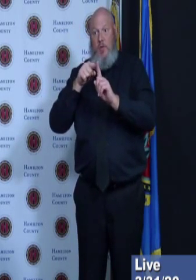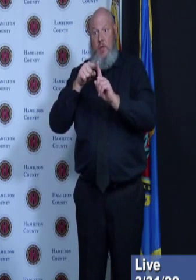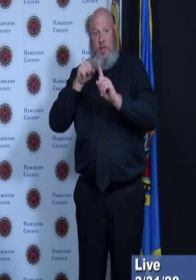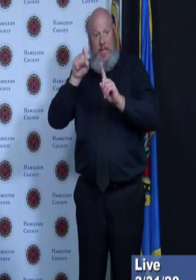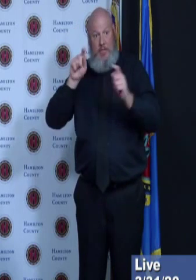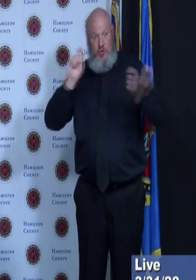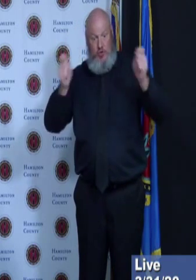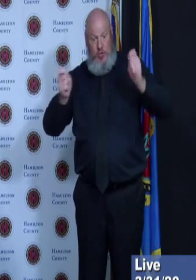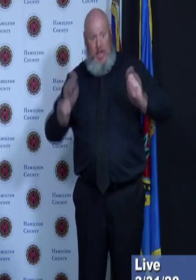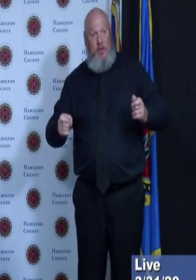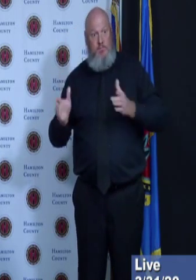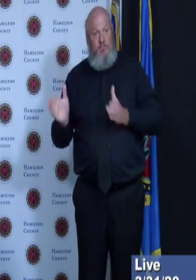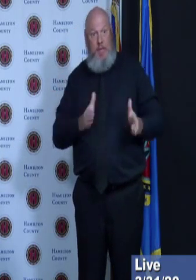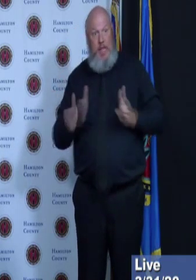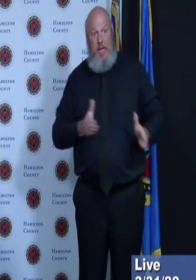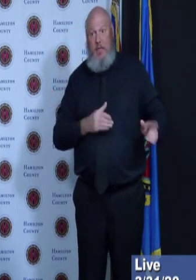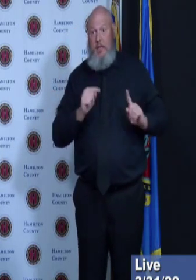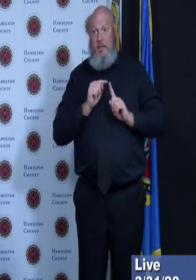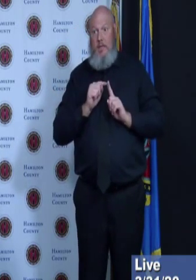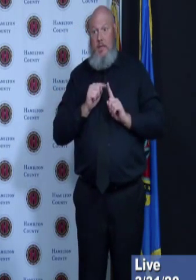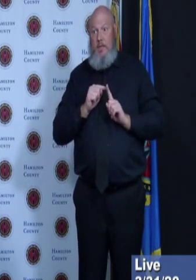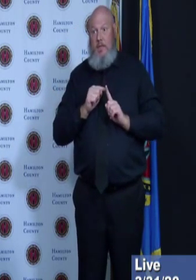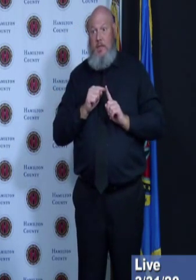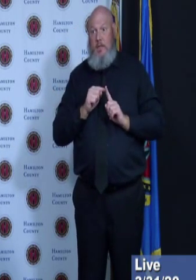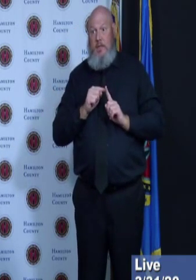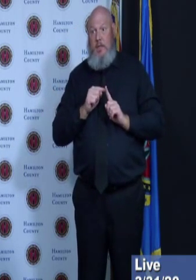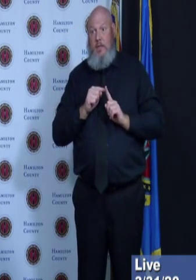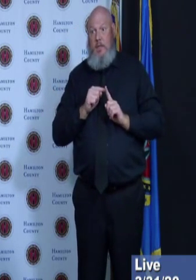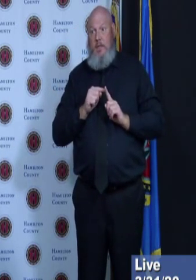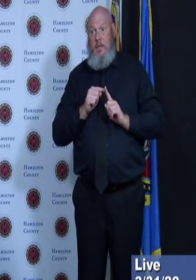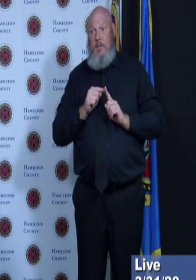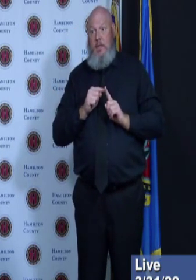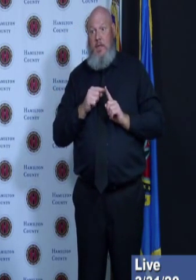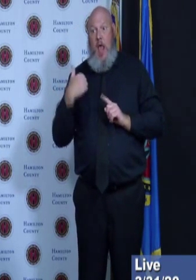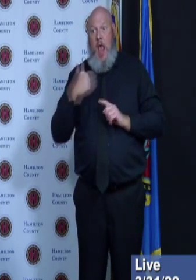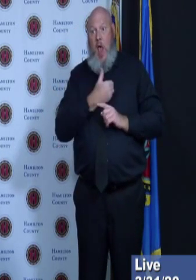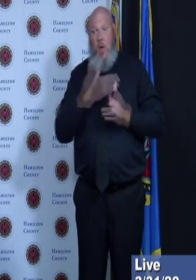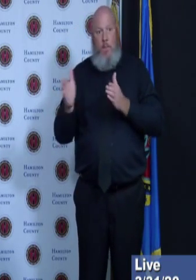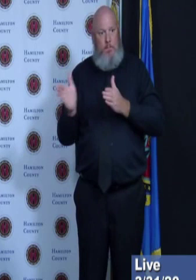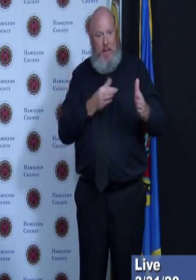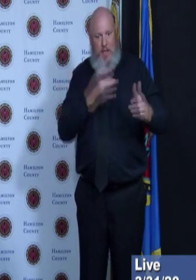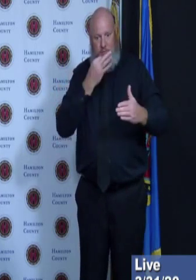place right now we we are going to need to adjust as this continues and that's